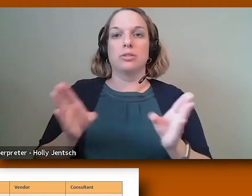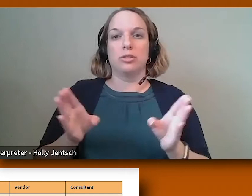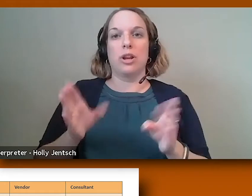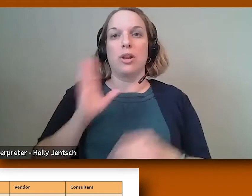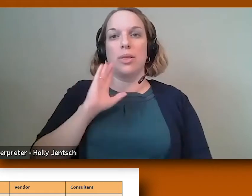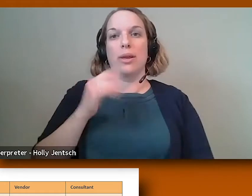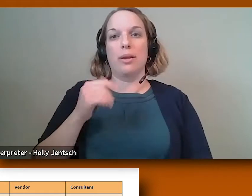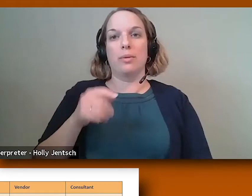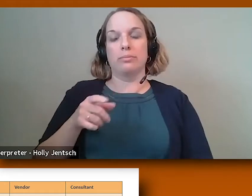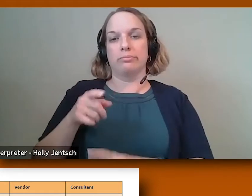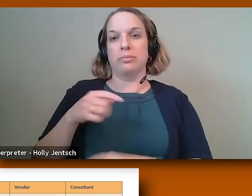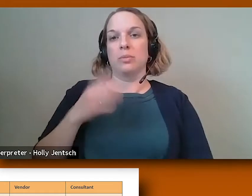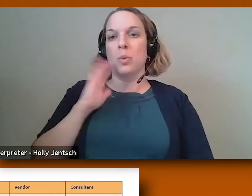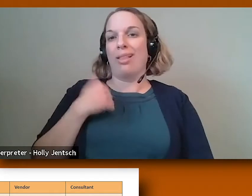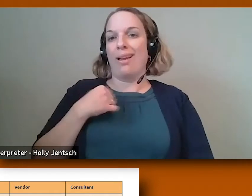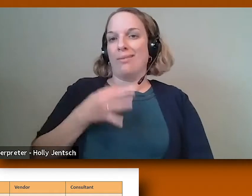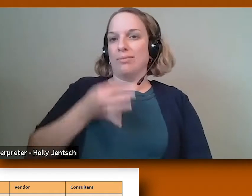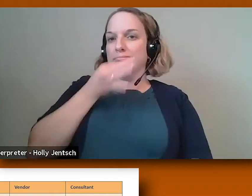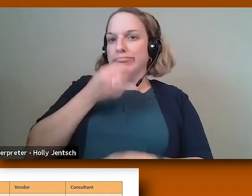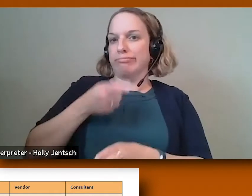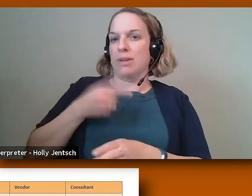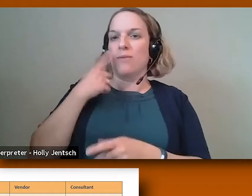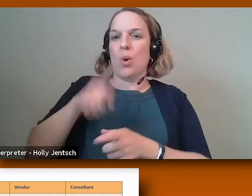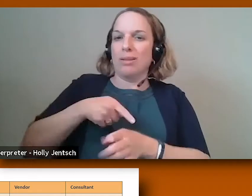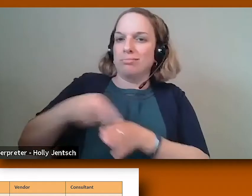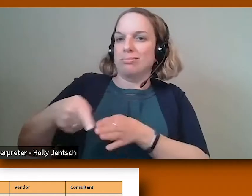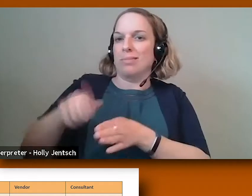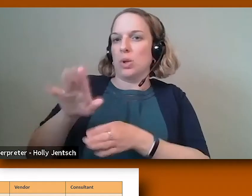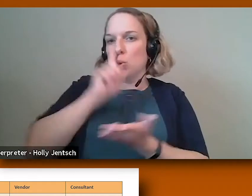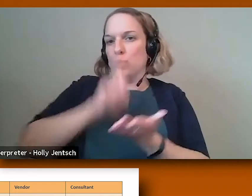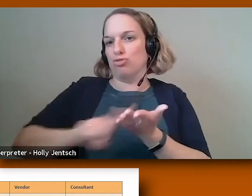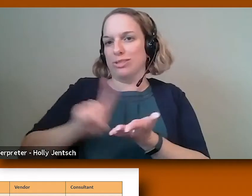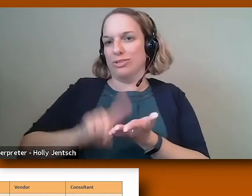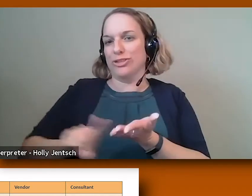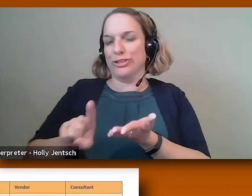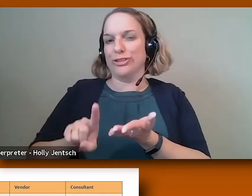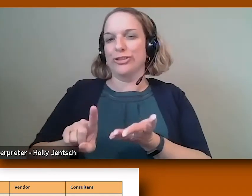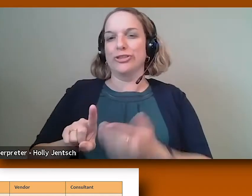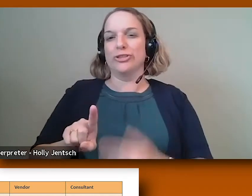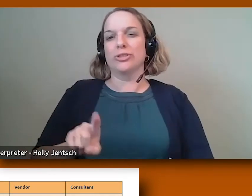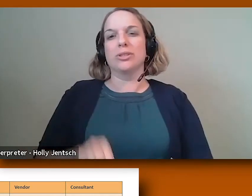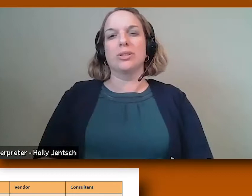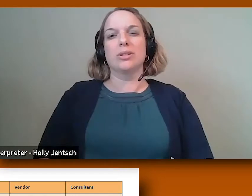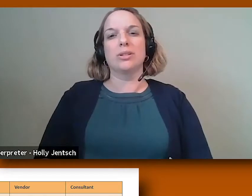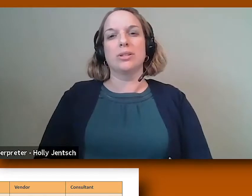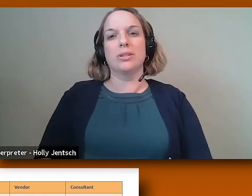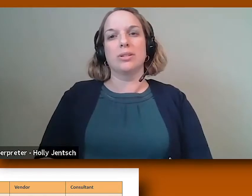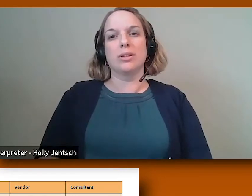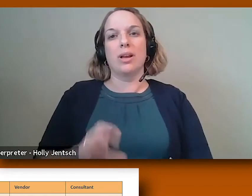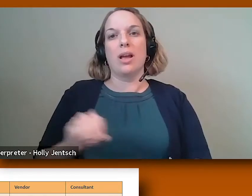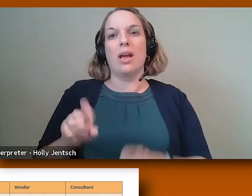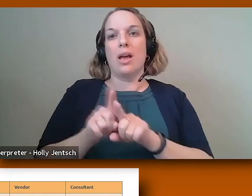in a specific area of research, and they'd be able to provide the expert knowledge